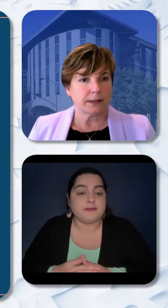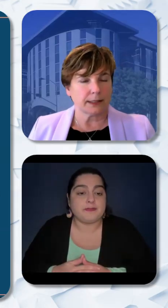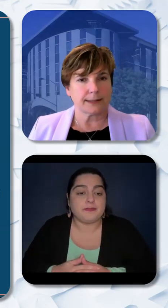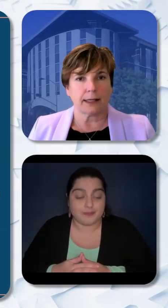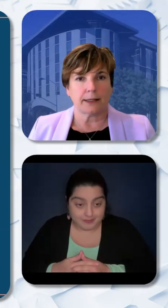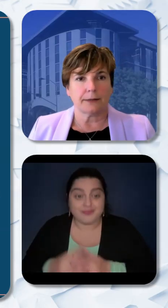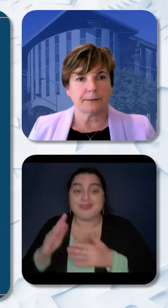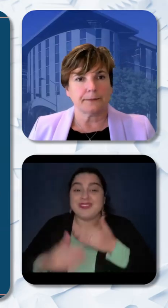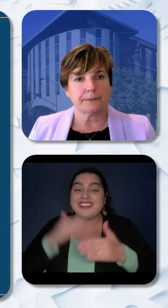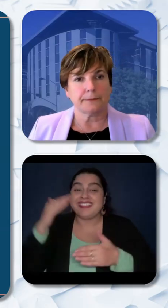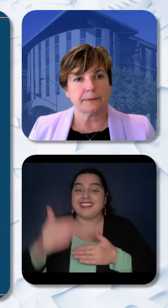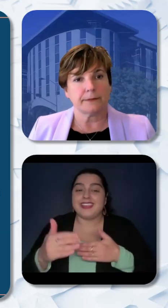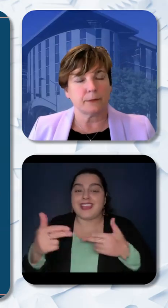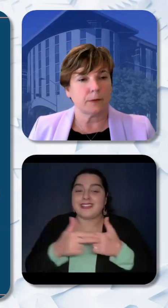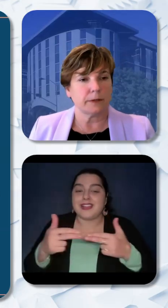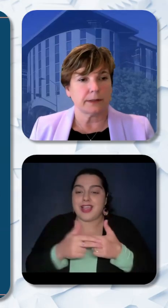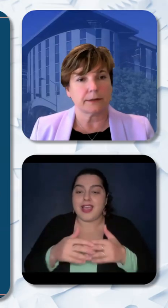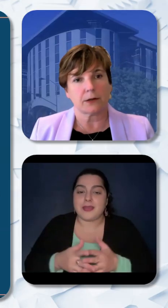The next slide